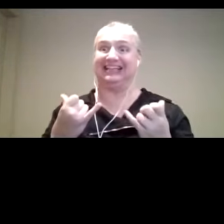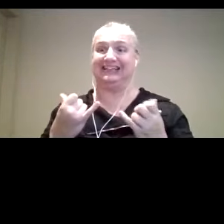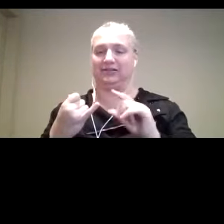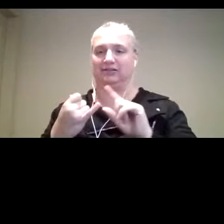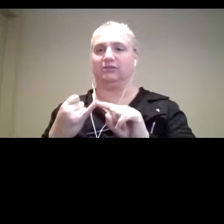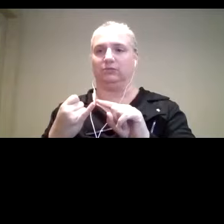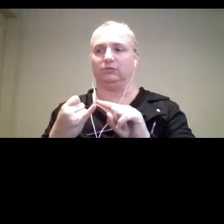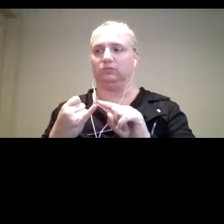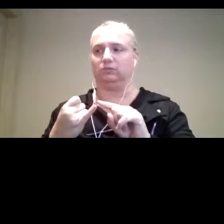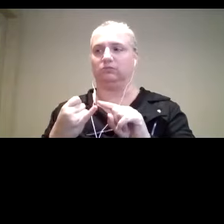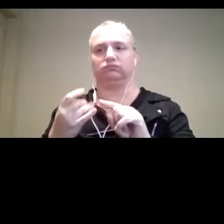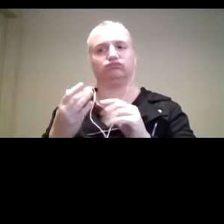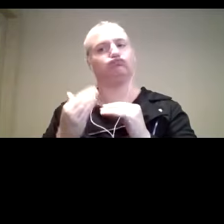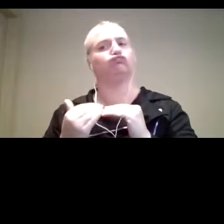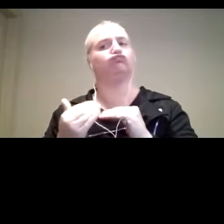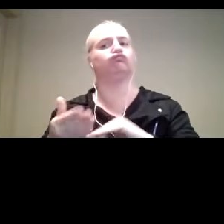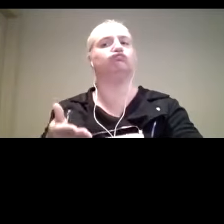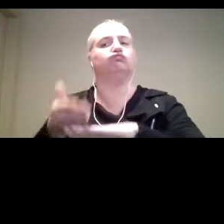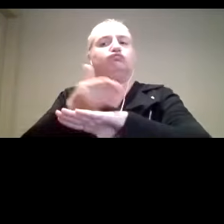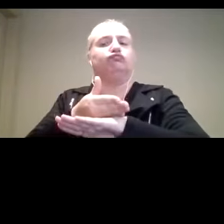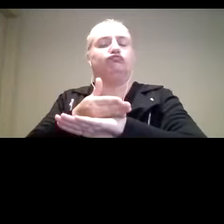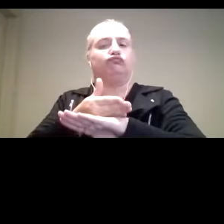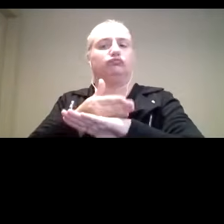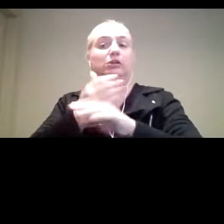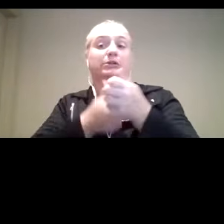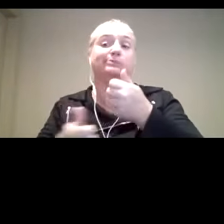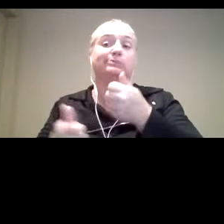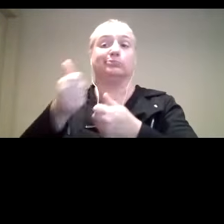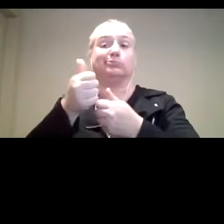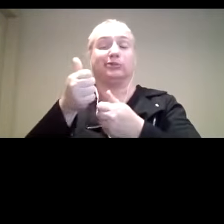we've kind of upped the ante a little bit with that Supreme Court decision.